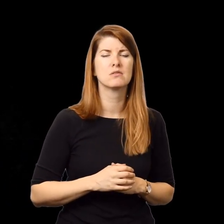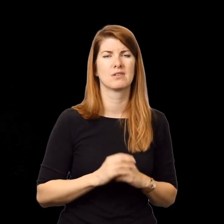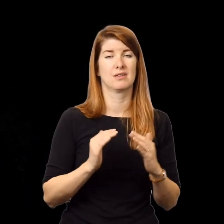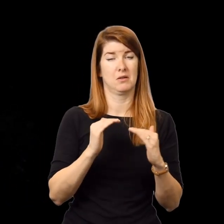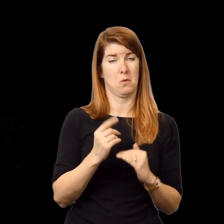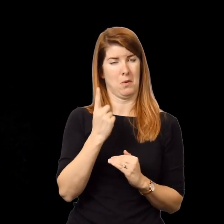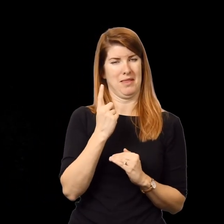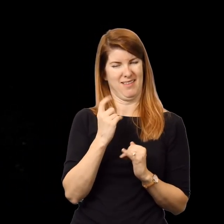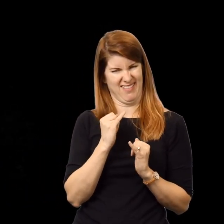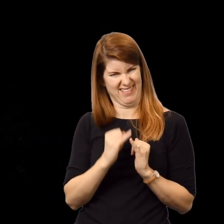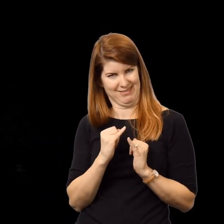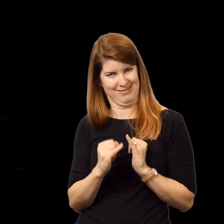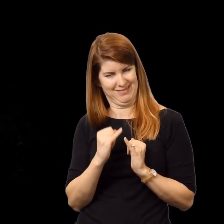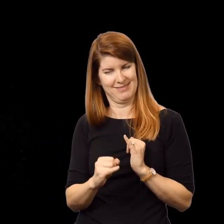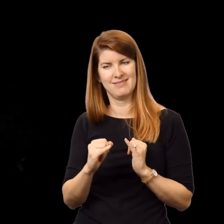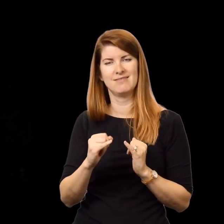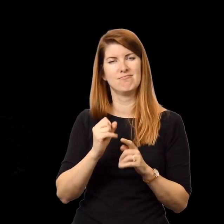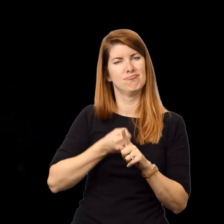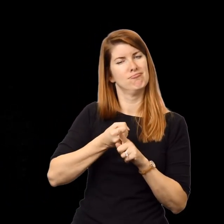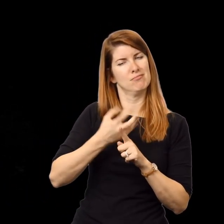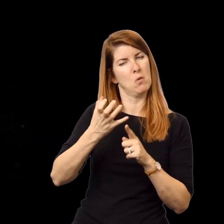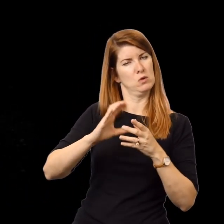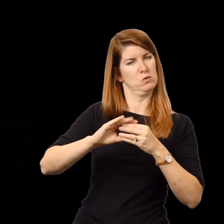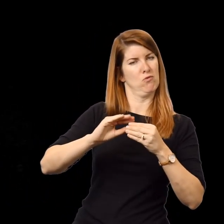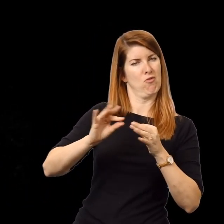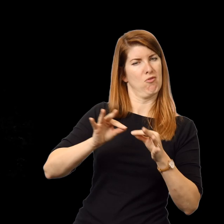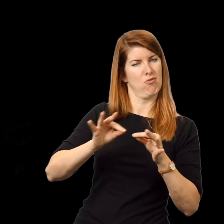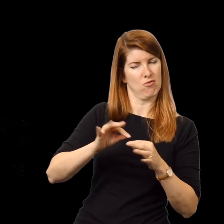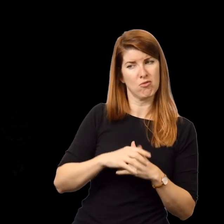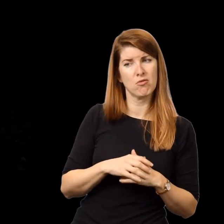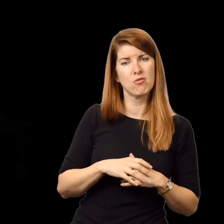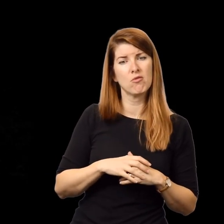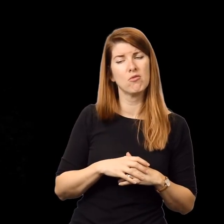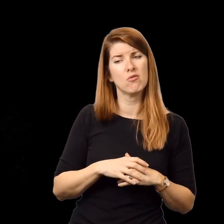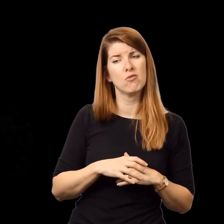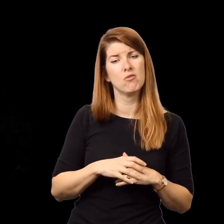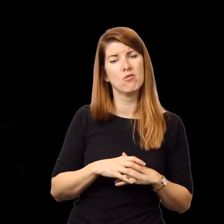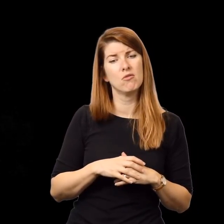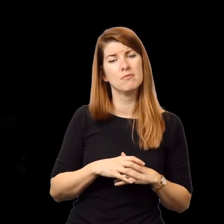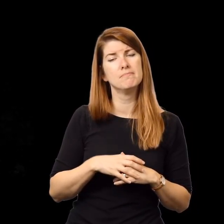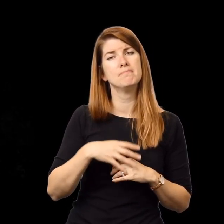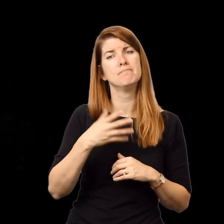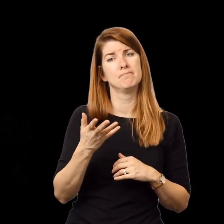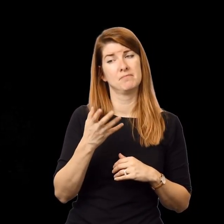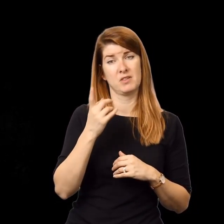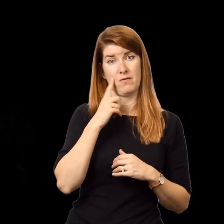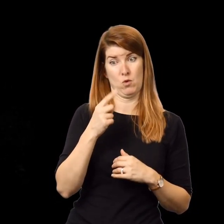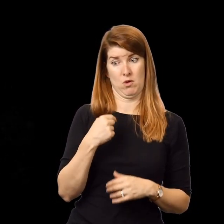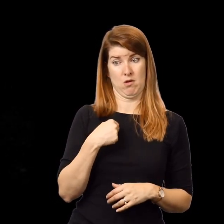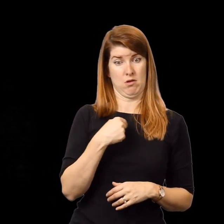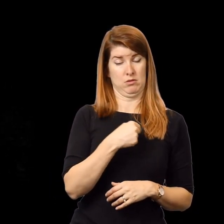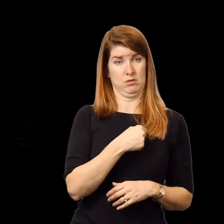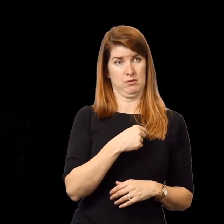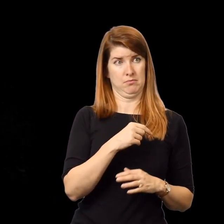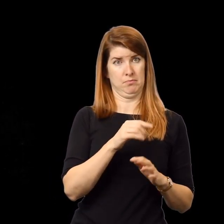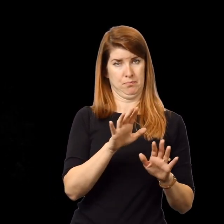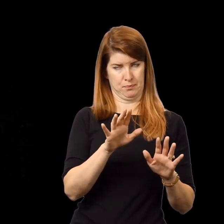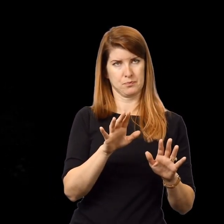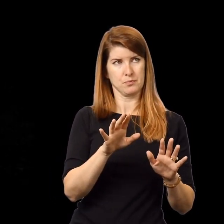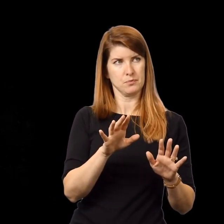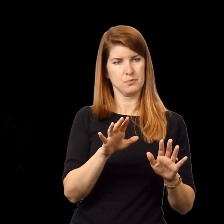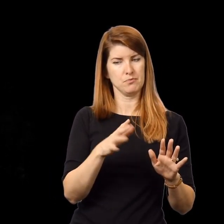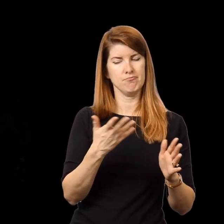One of the last consequences I want to talk about is that for those of us,